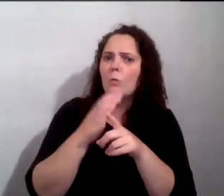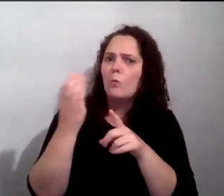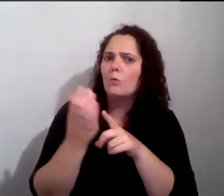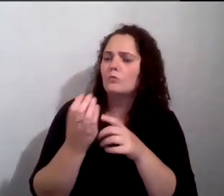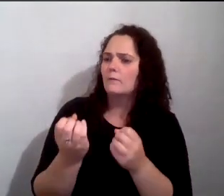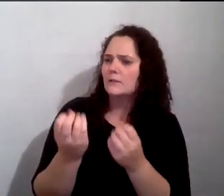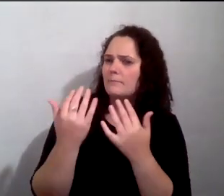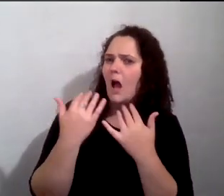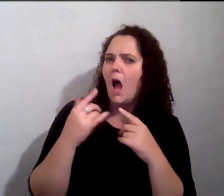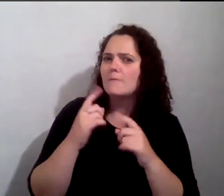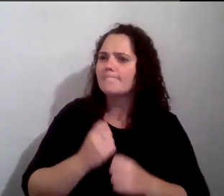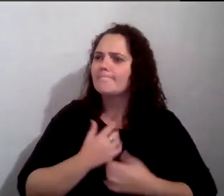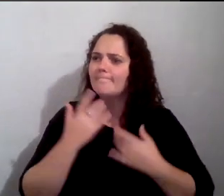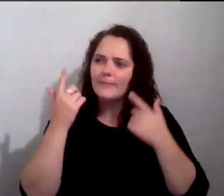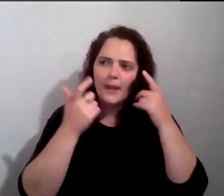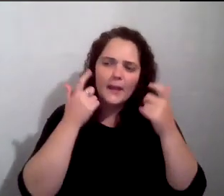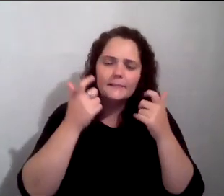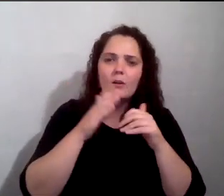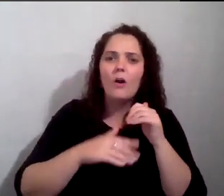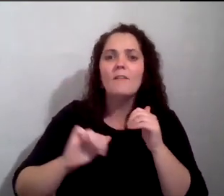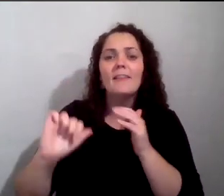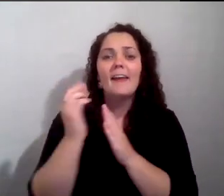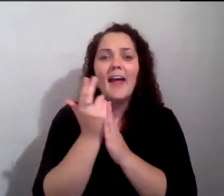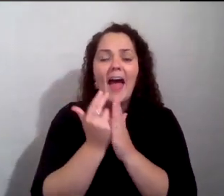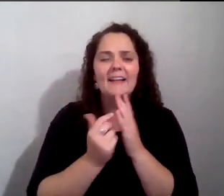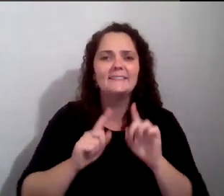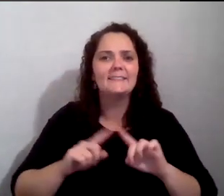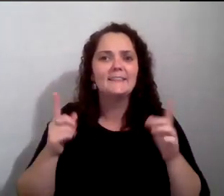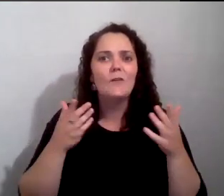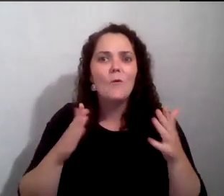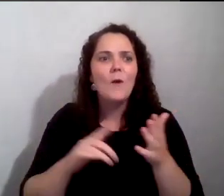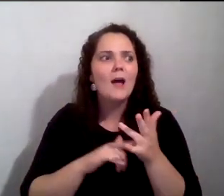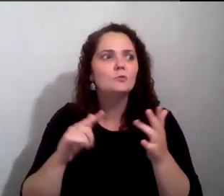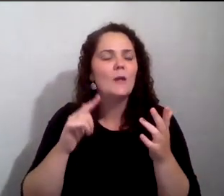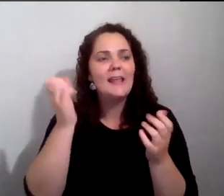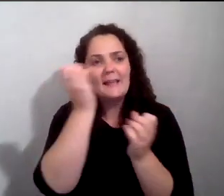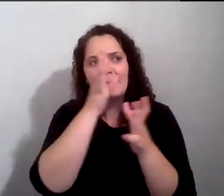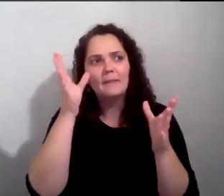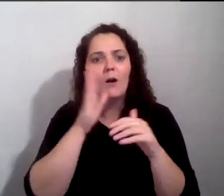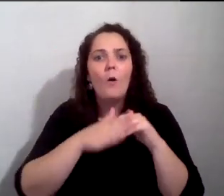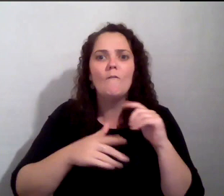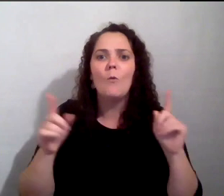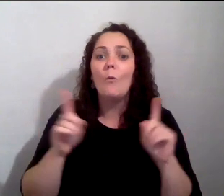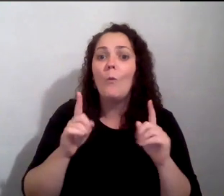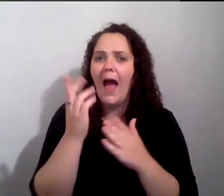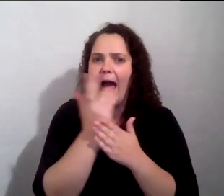many kind of more unfortunate descriptors of works as primitive, you know whereas in fact they're incredibly kind of sophisticated